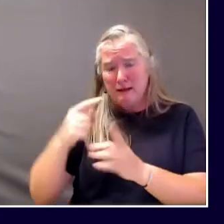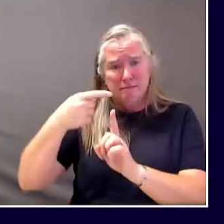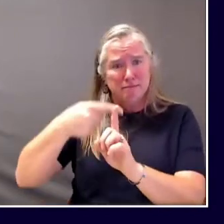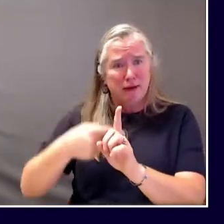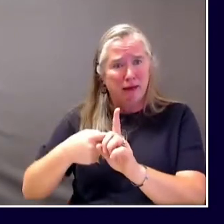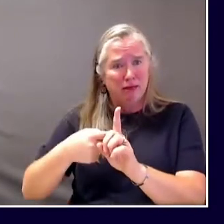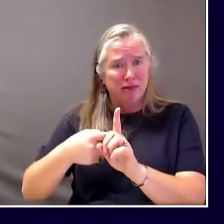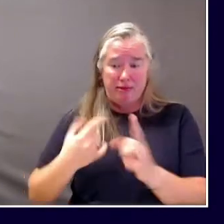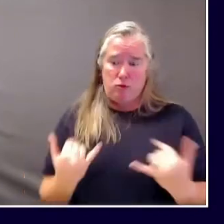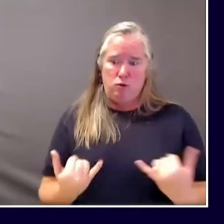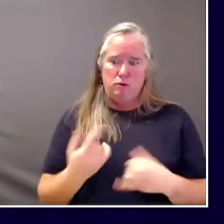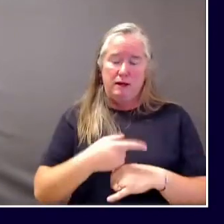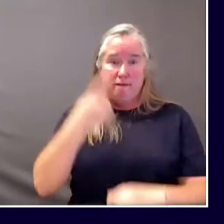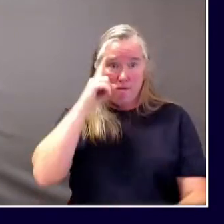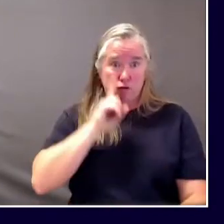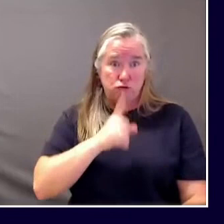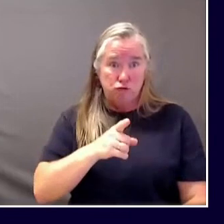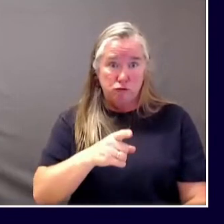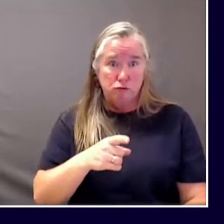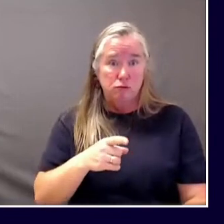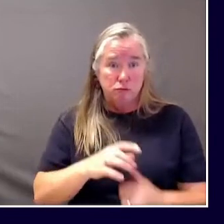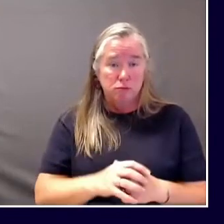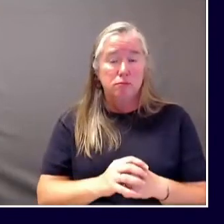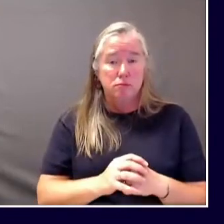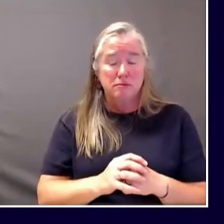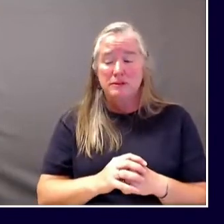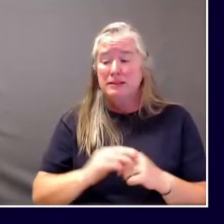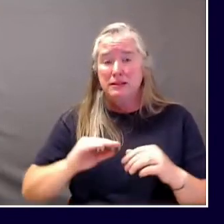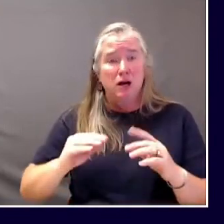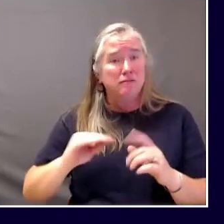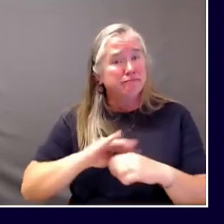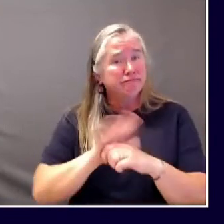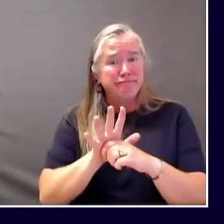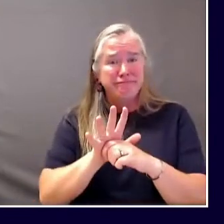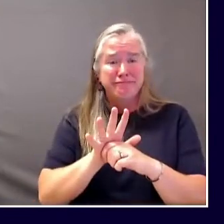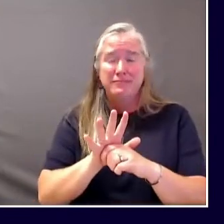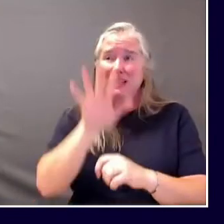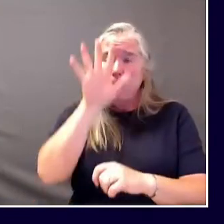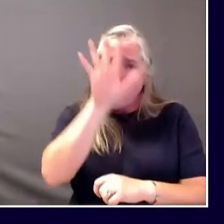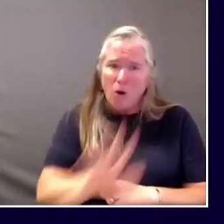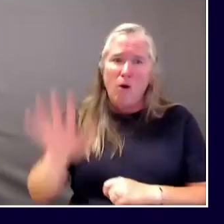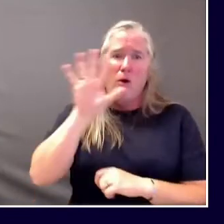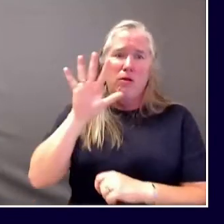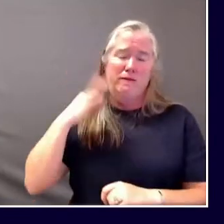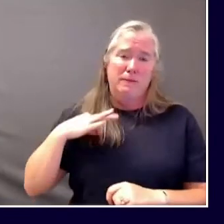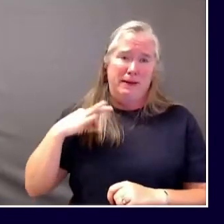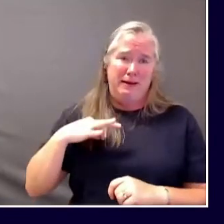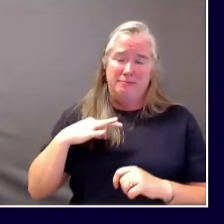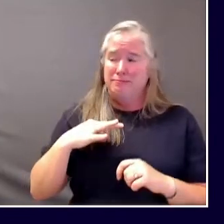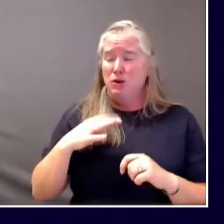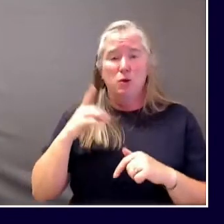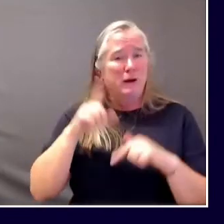today